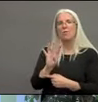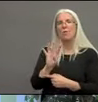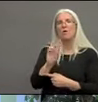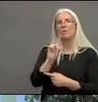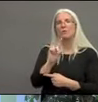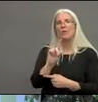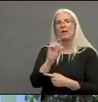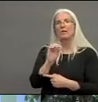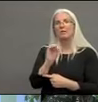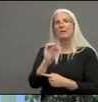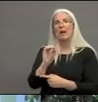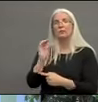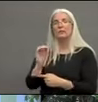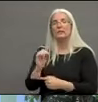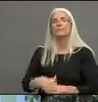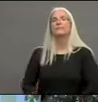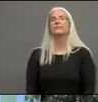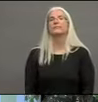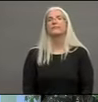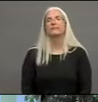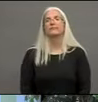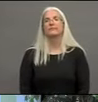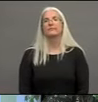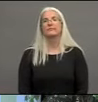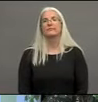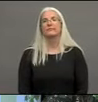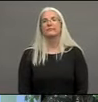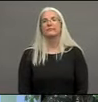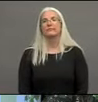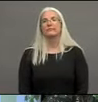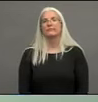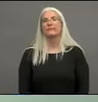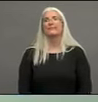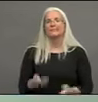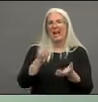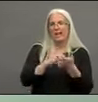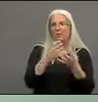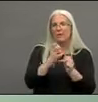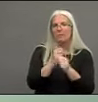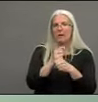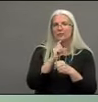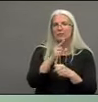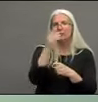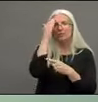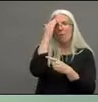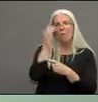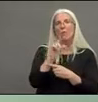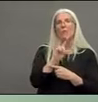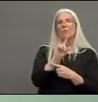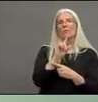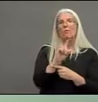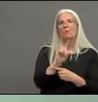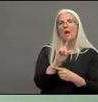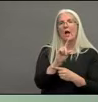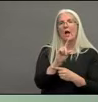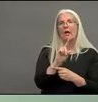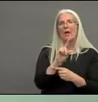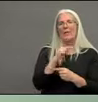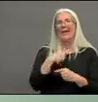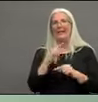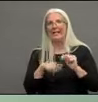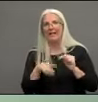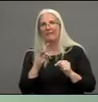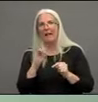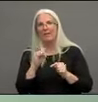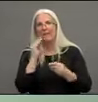That is 1 800—let me find that really quick so I can give you the accurate information.